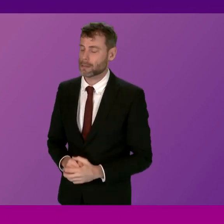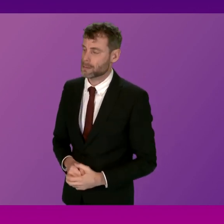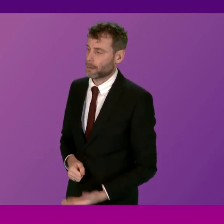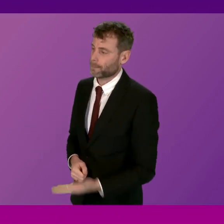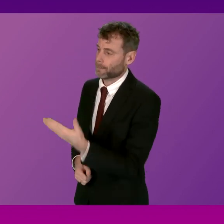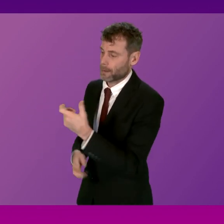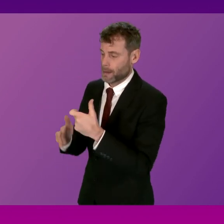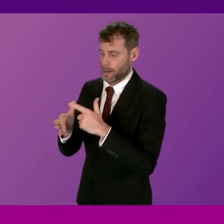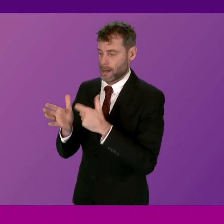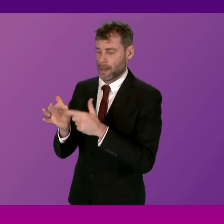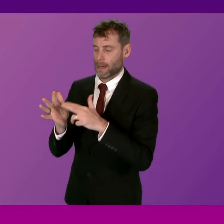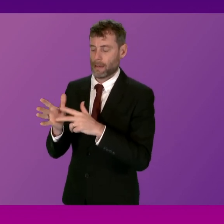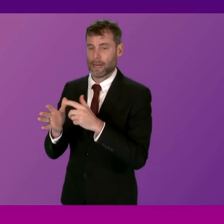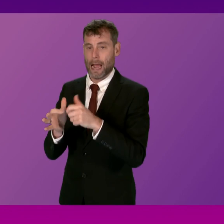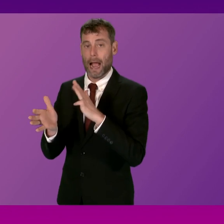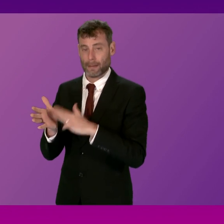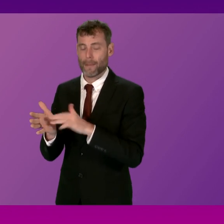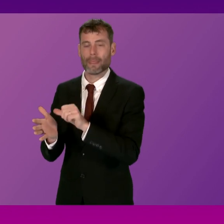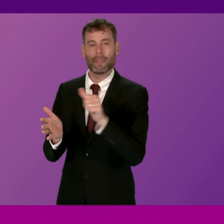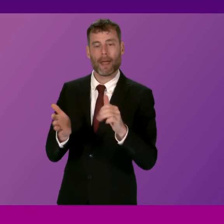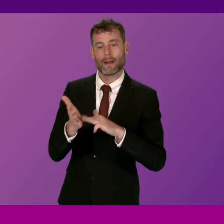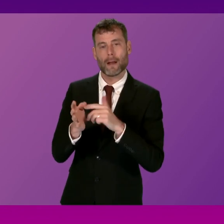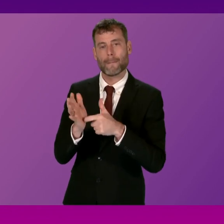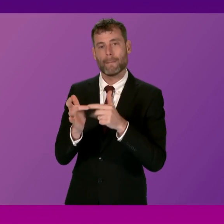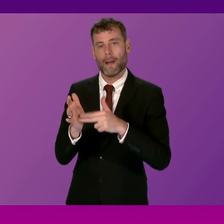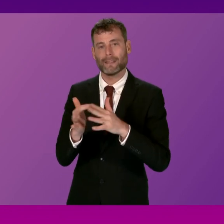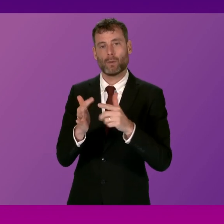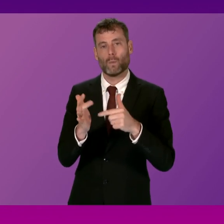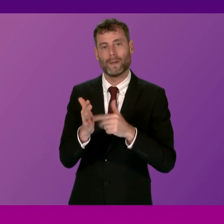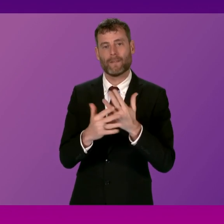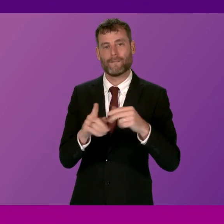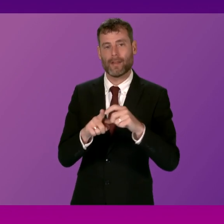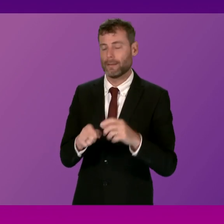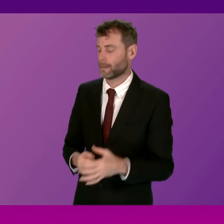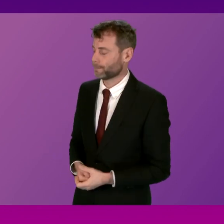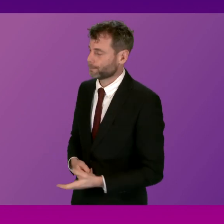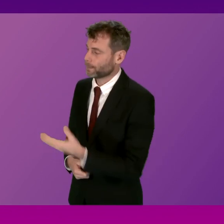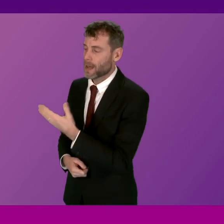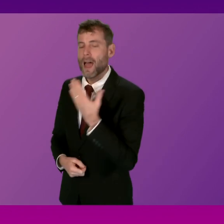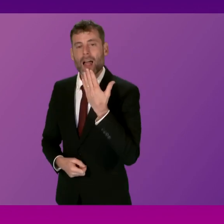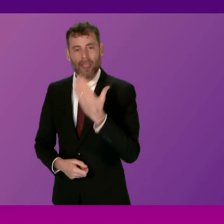It is a privilege to talk on this subject.